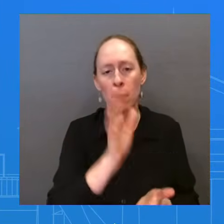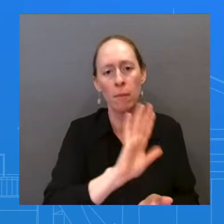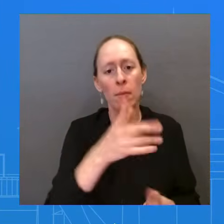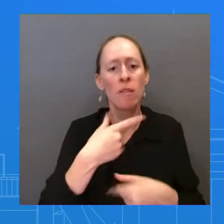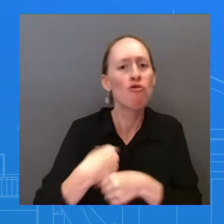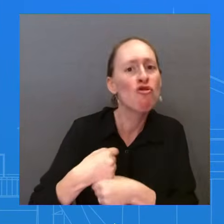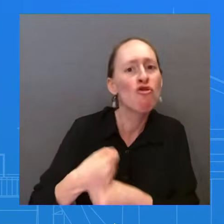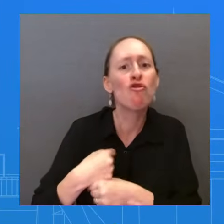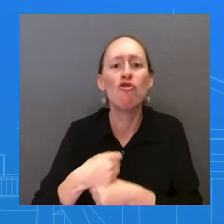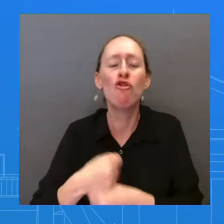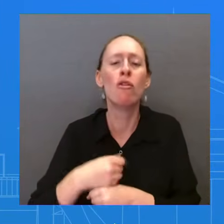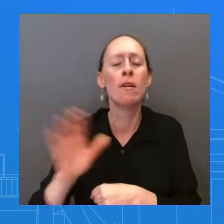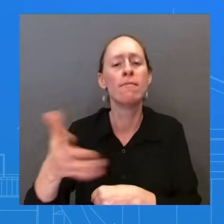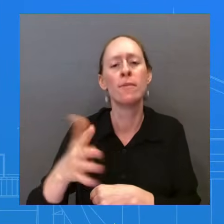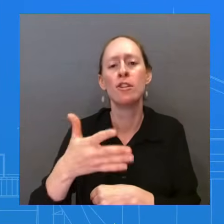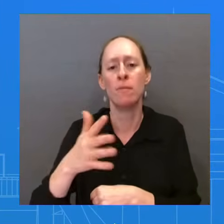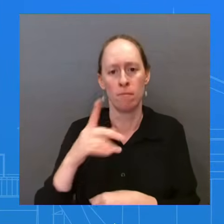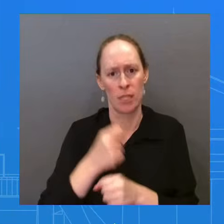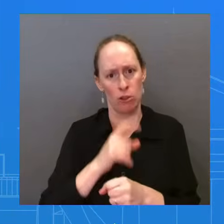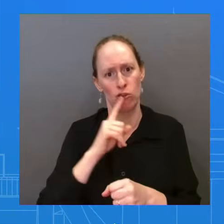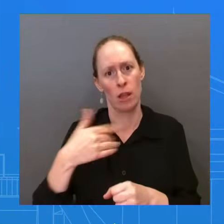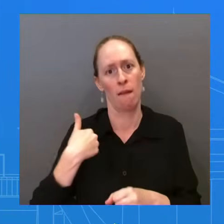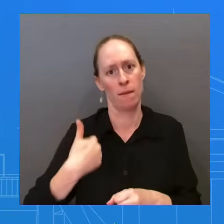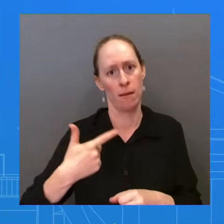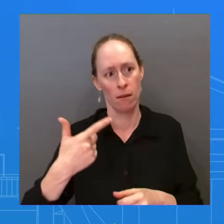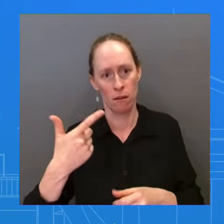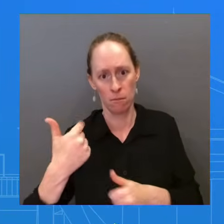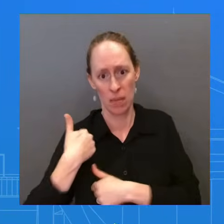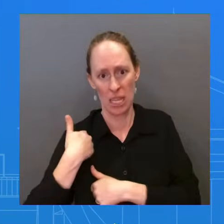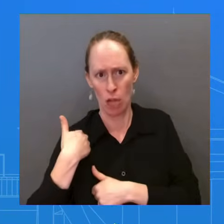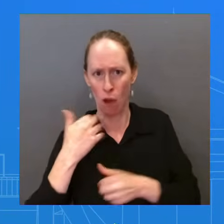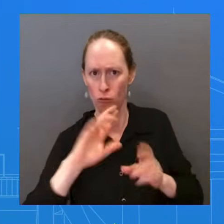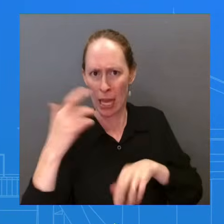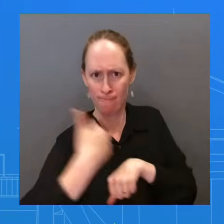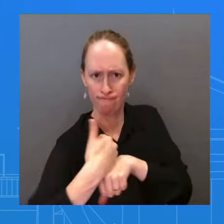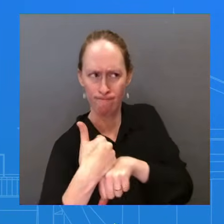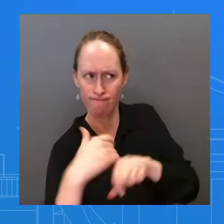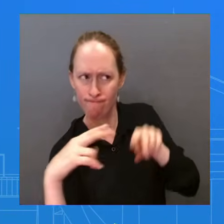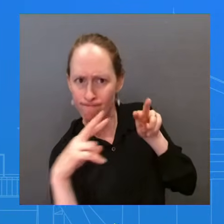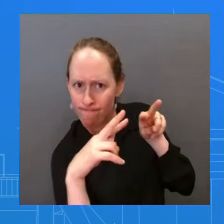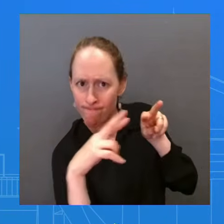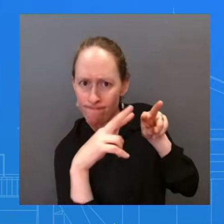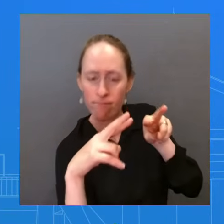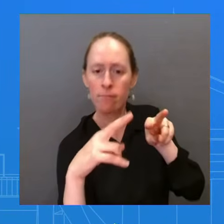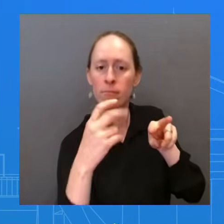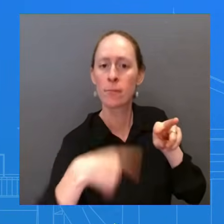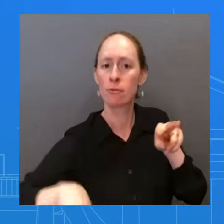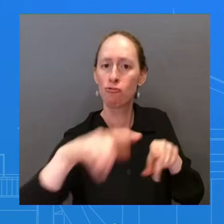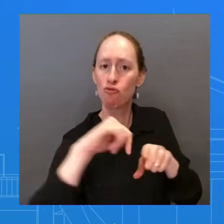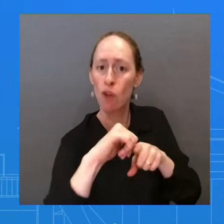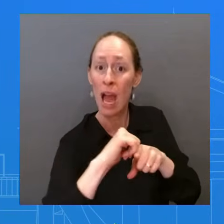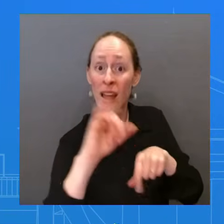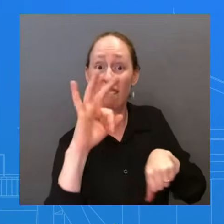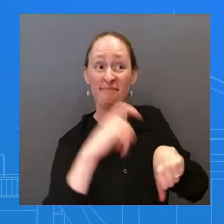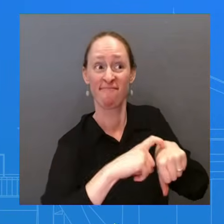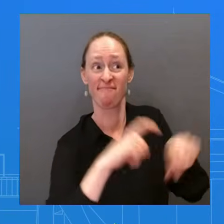including training and readiness to deal with those threats. Ms. Jean-Pierre: Go ahead, Brian. The Press: Thank you, John. Right over here. Mr. Kirby: Thanks.